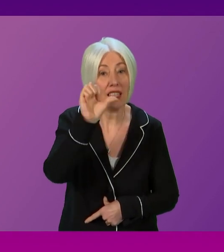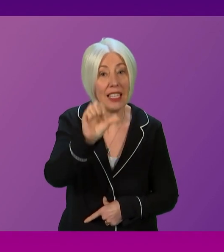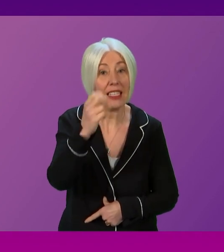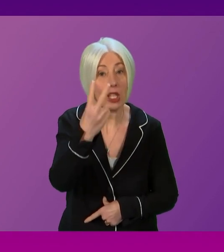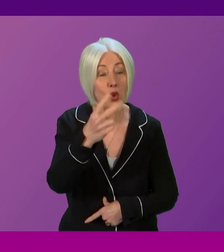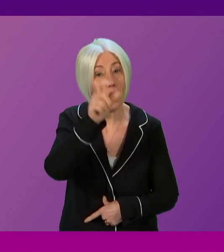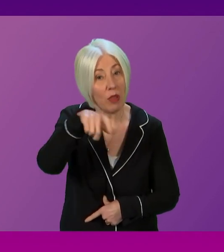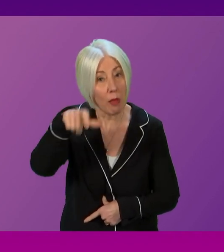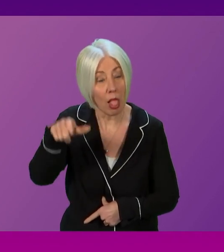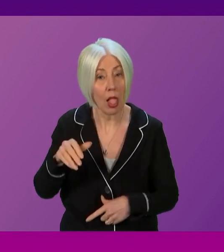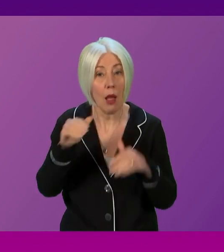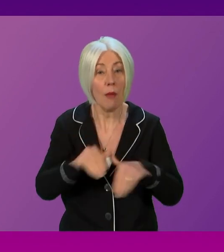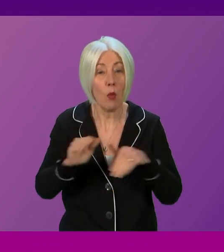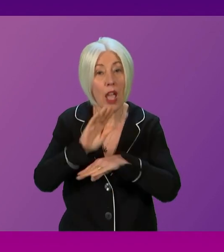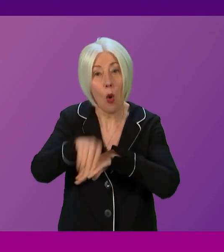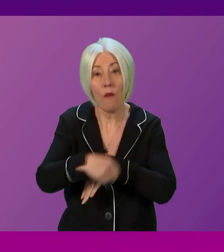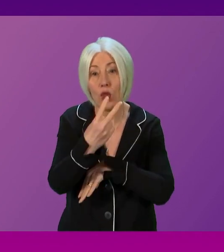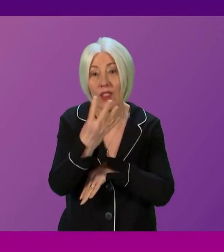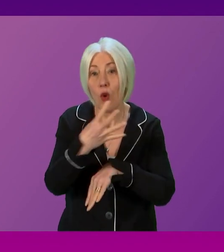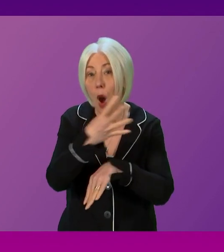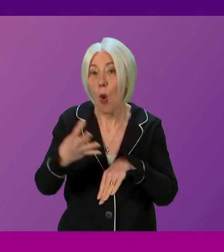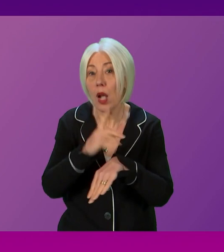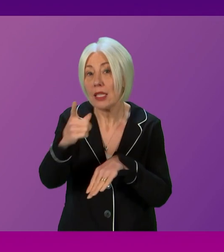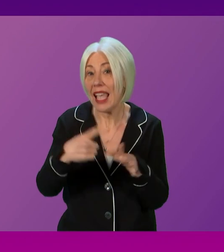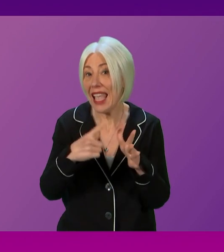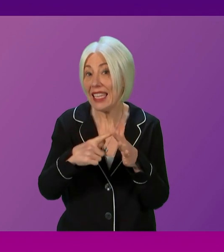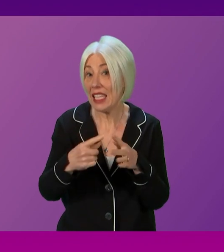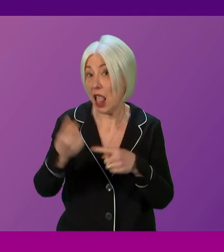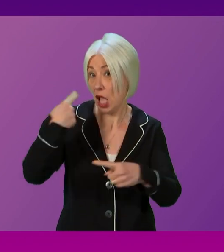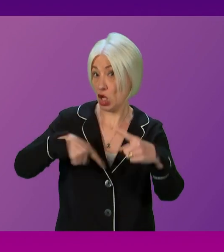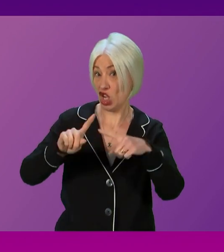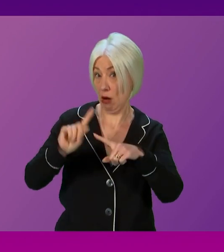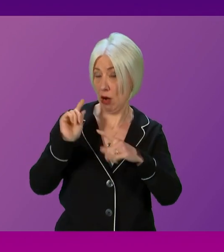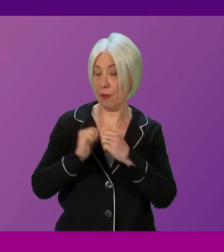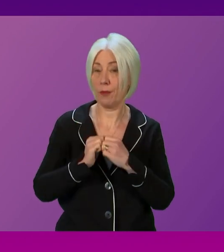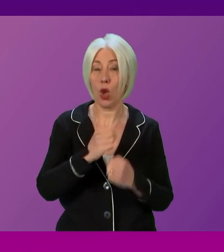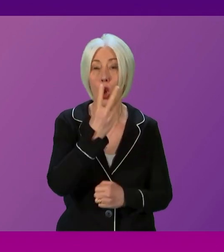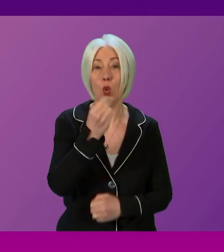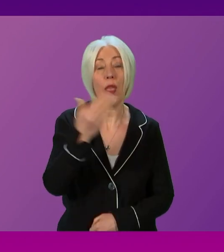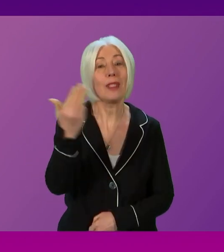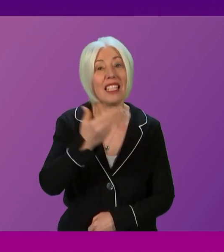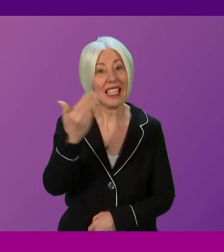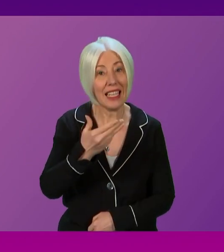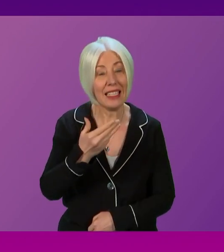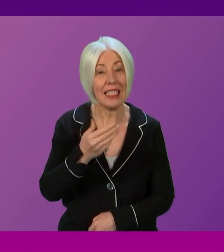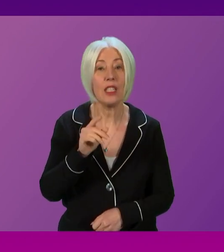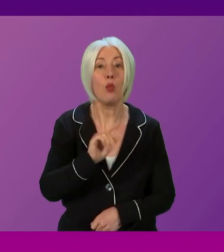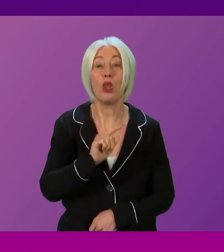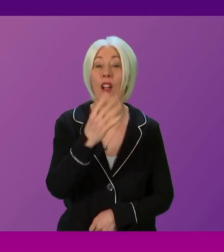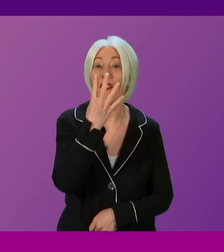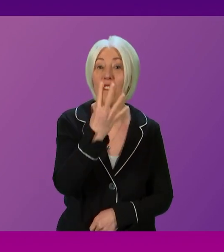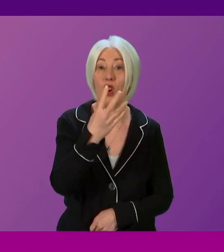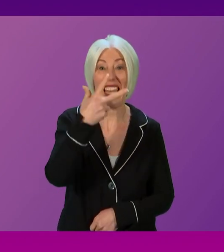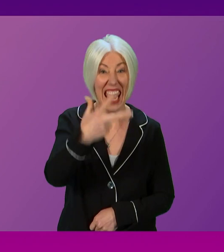people waited for more than 24 hours in A and E last year. In 2019, the number was 48. Let me